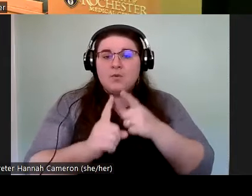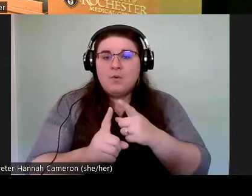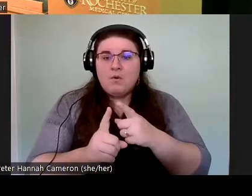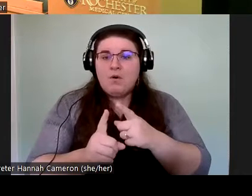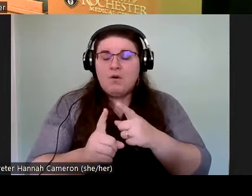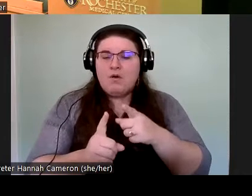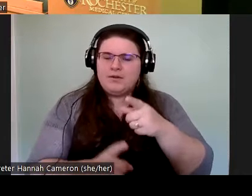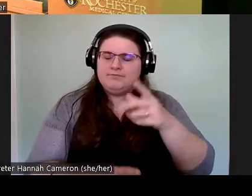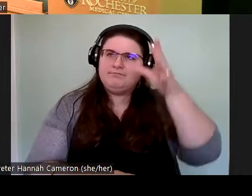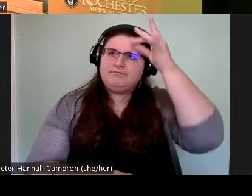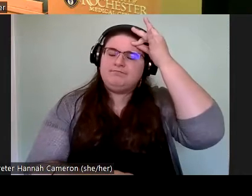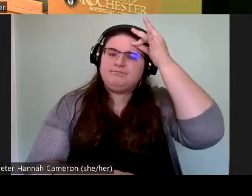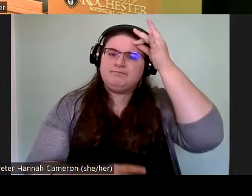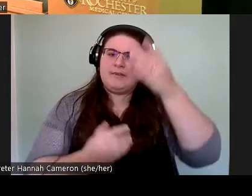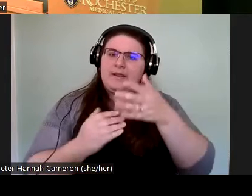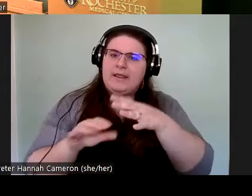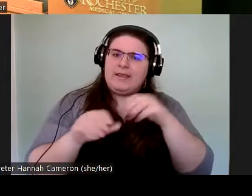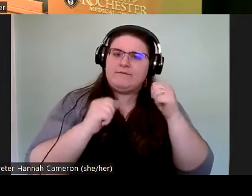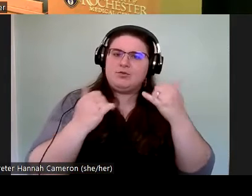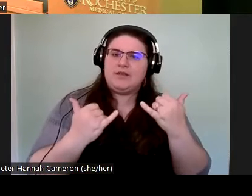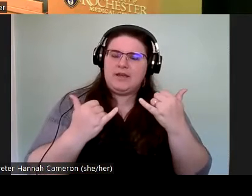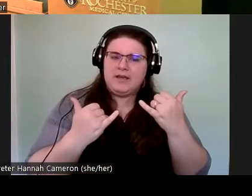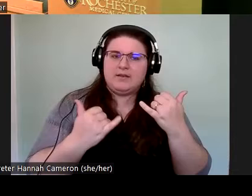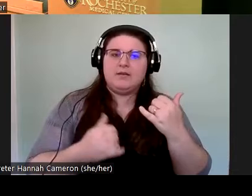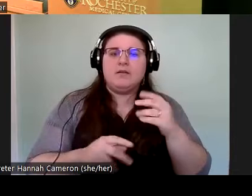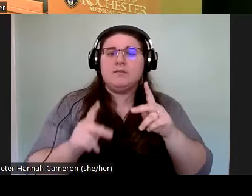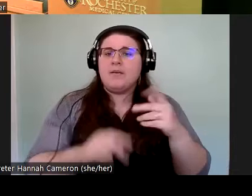loneliness particularly among people with serious mental illnesses like schizophrenia and bipolar